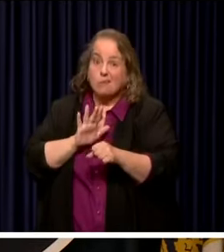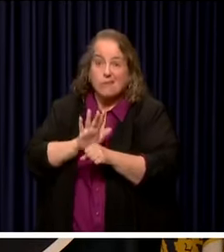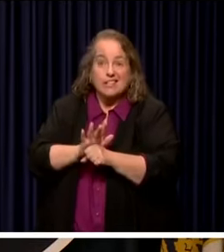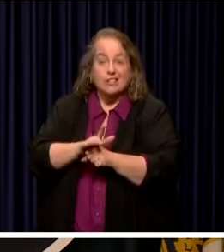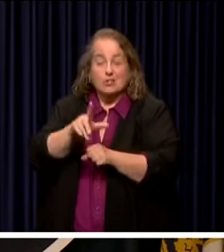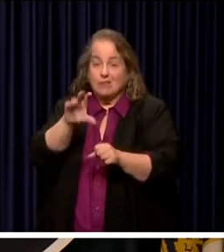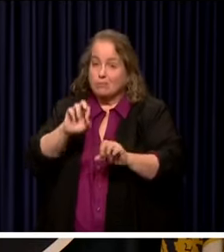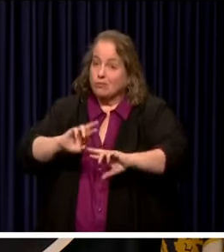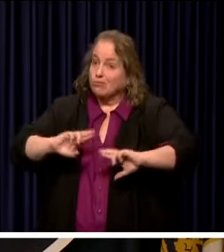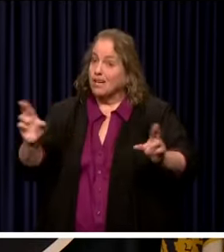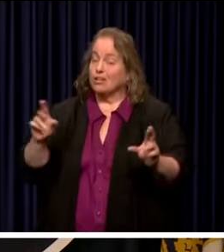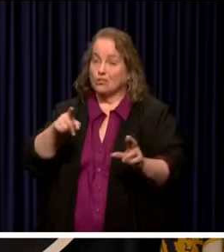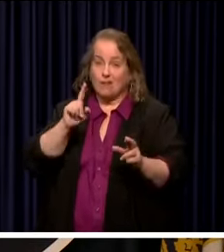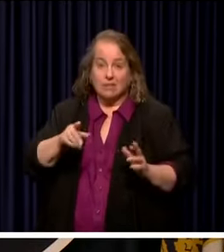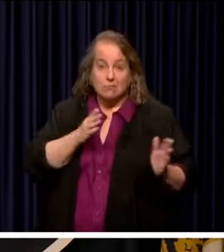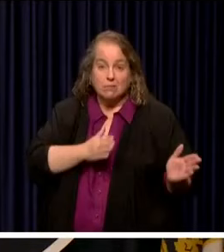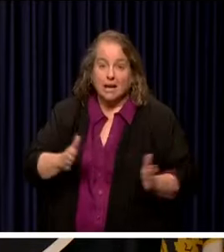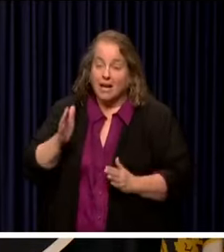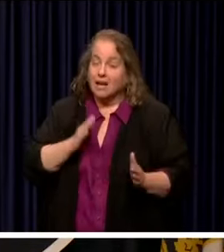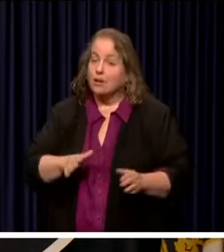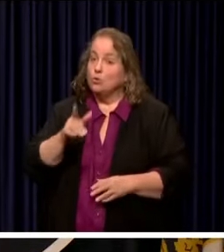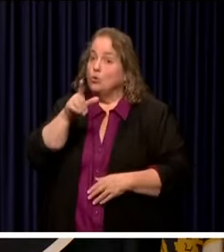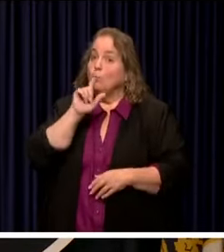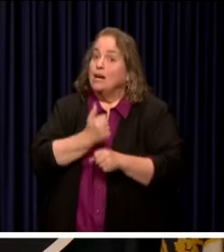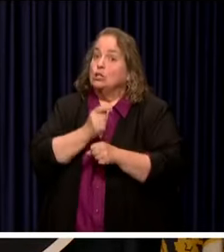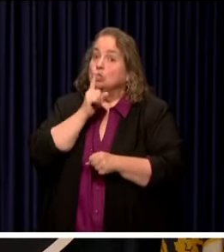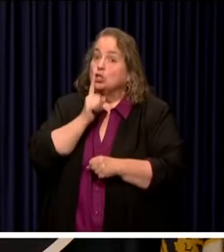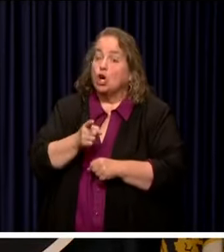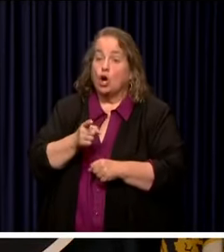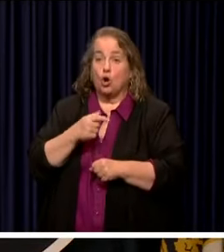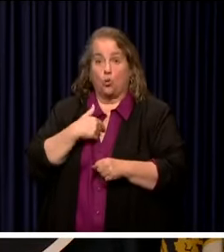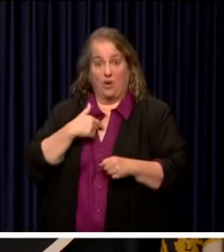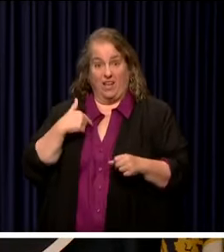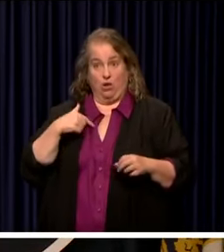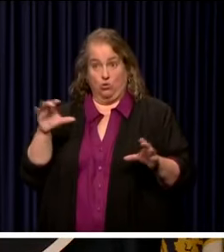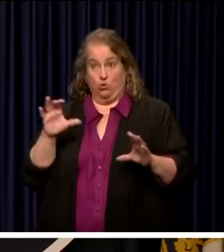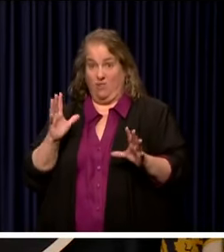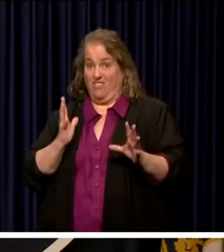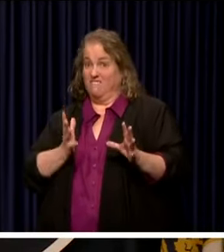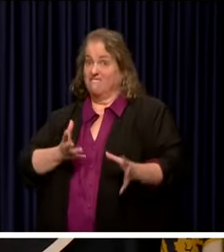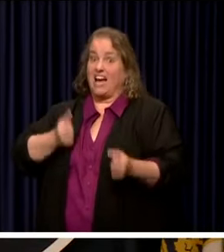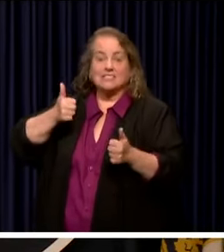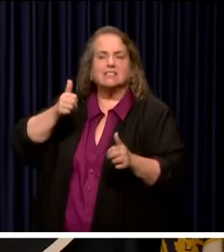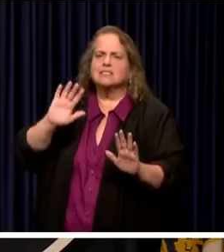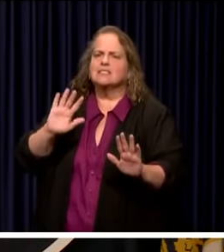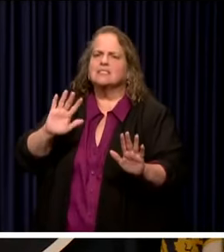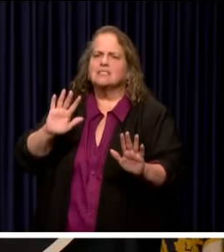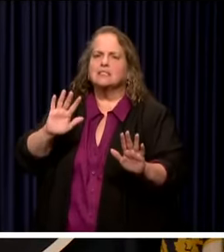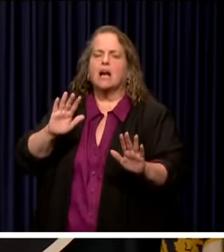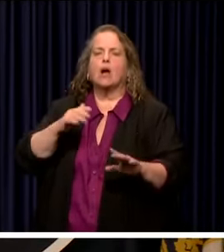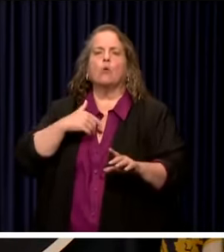YOURSELF BACK, SO AS PAINFUL AS IT IS TO GO BY THE CAREFUL